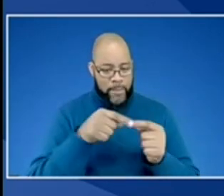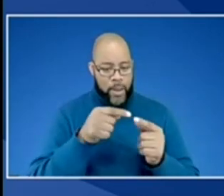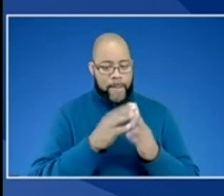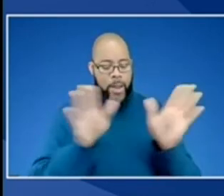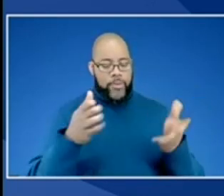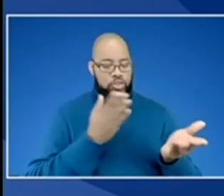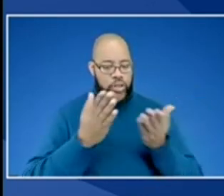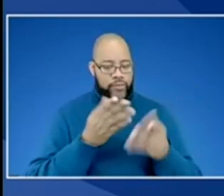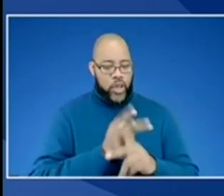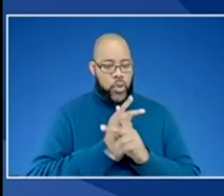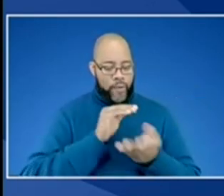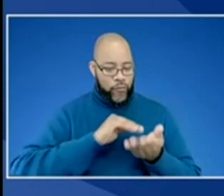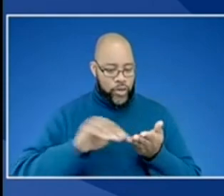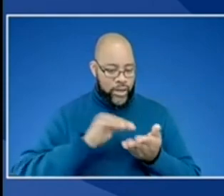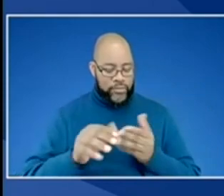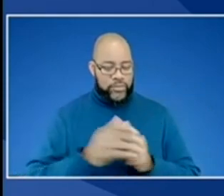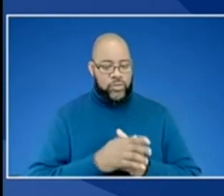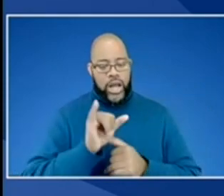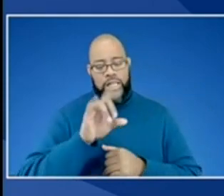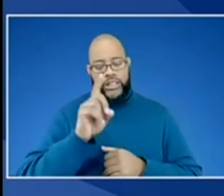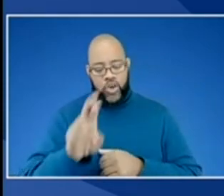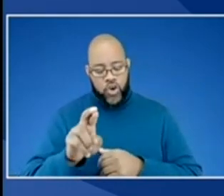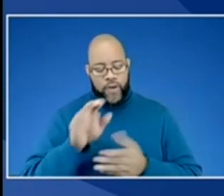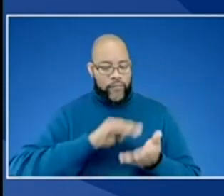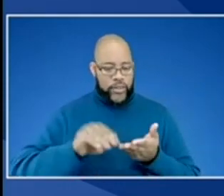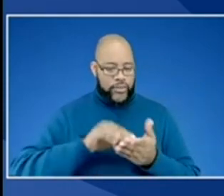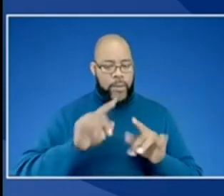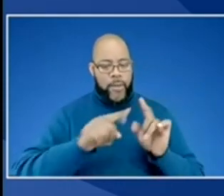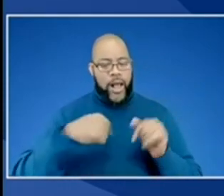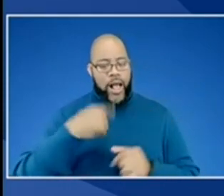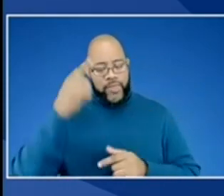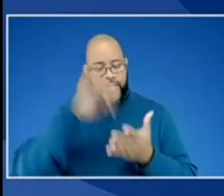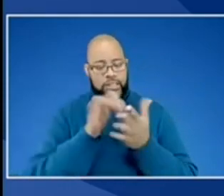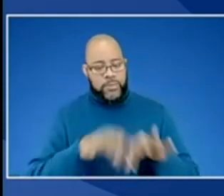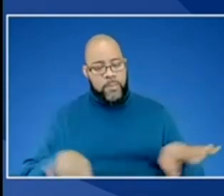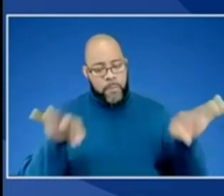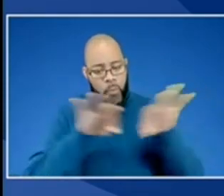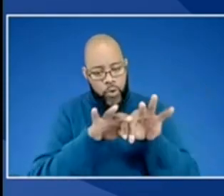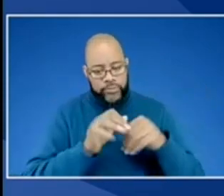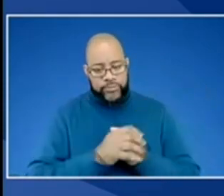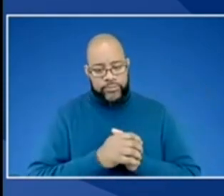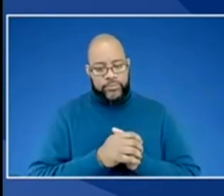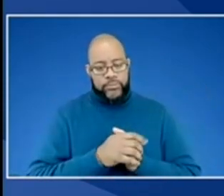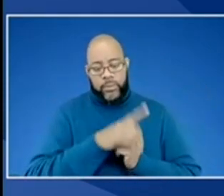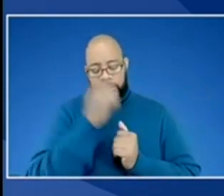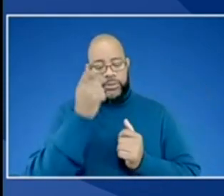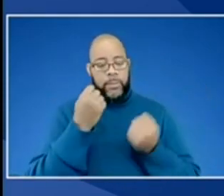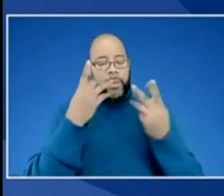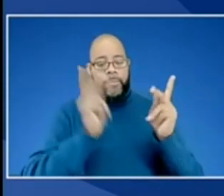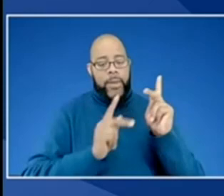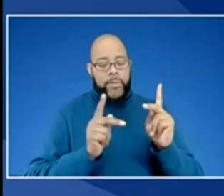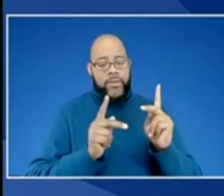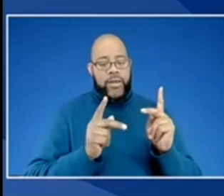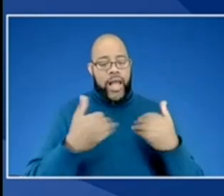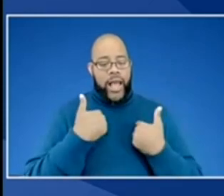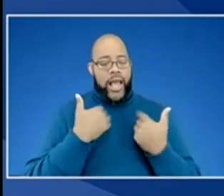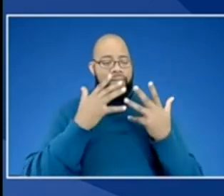Loan Forgiveness or IDR forgiveness, but I think it's important because many people have been left behind.